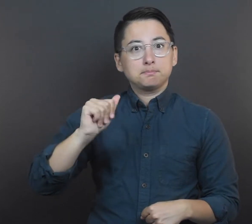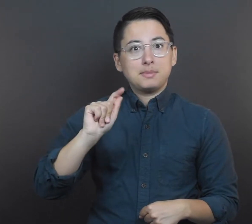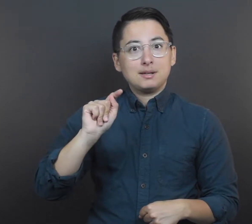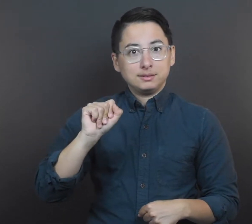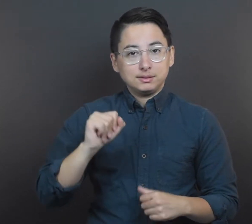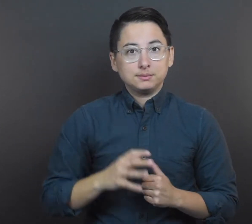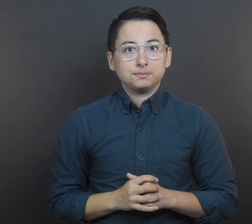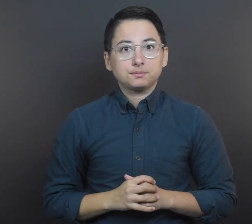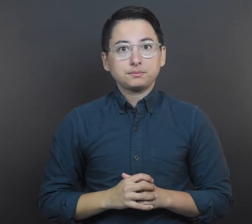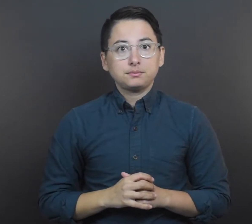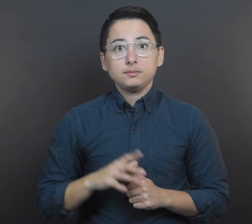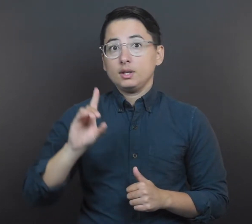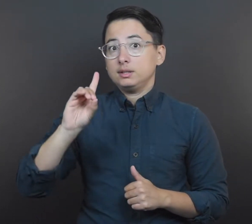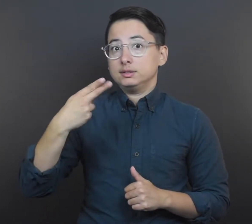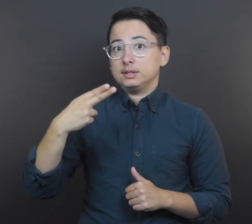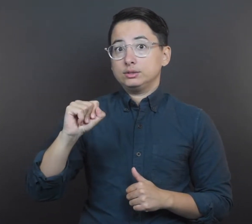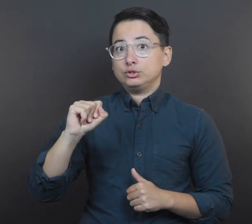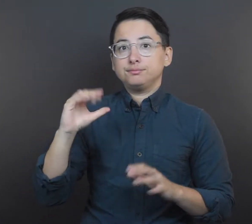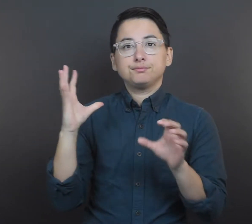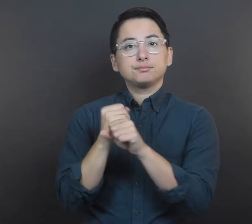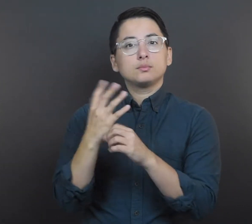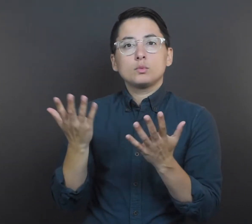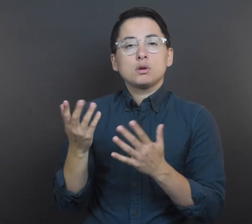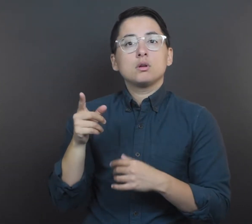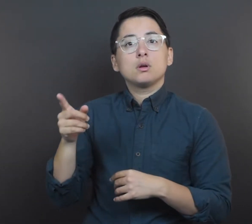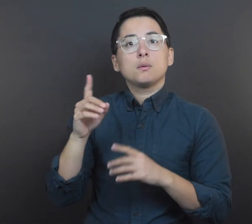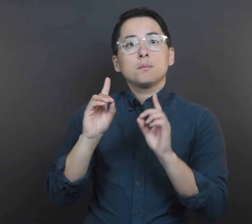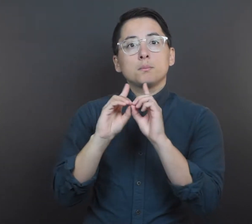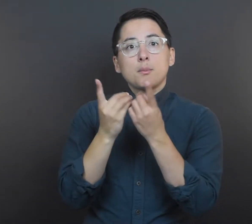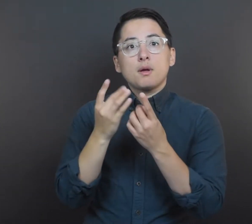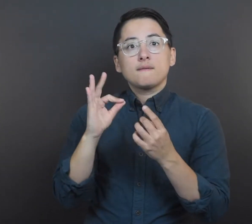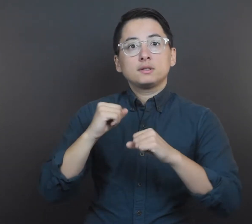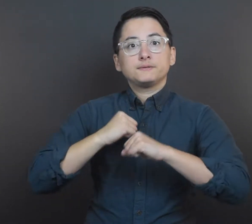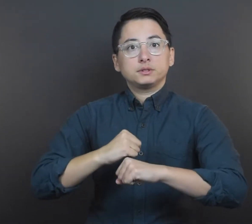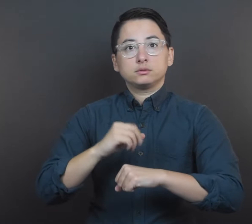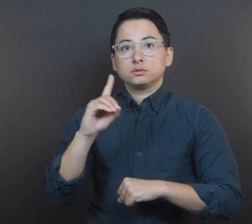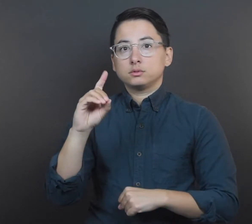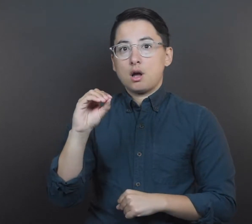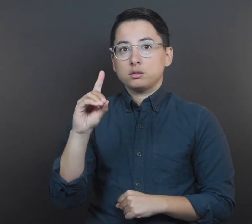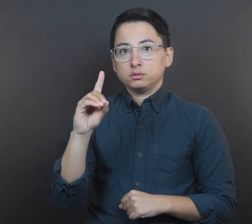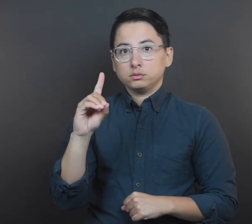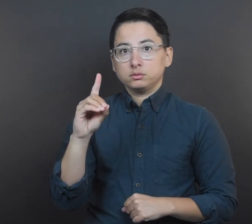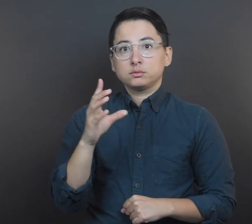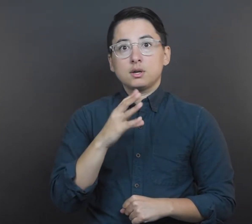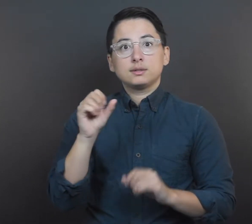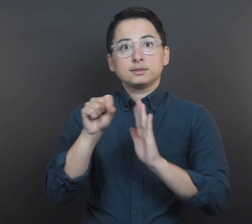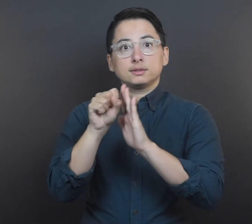Their secondary mission is to protect the expats.